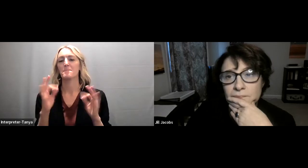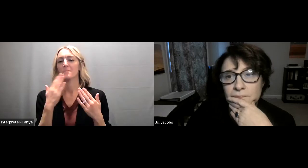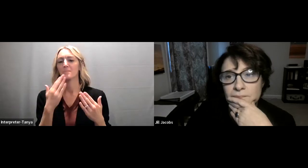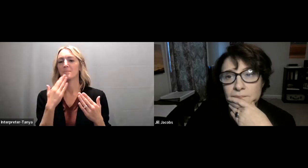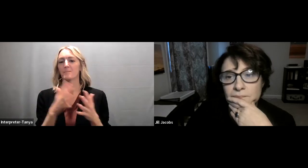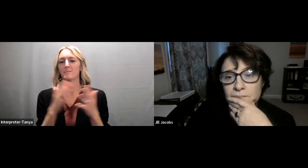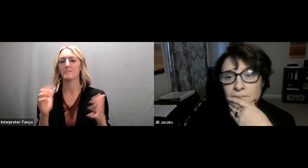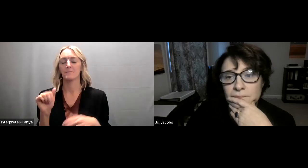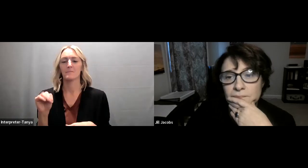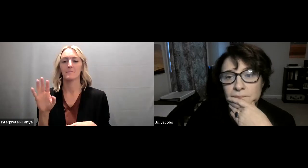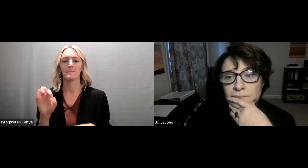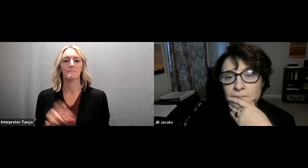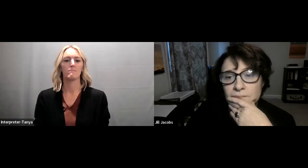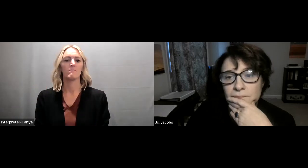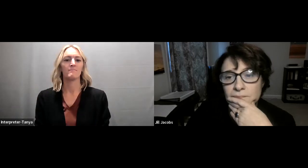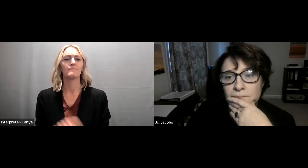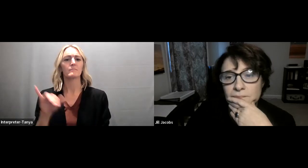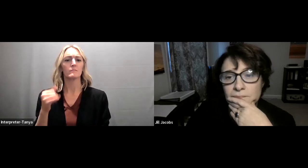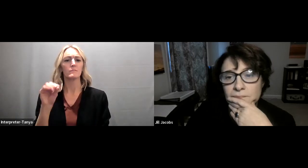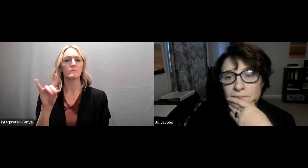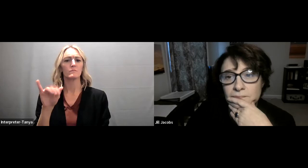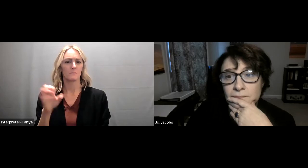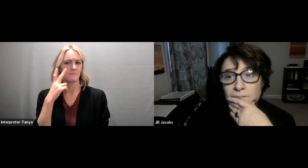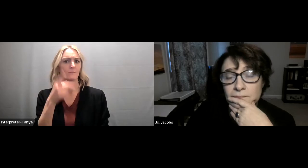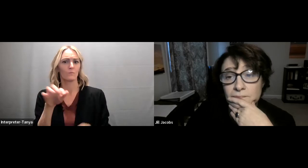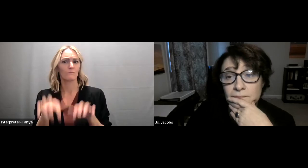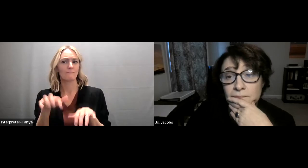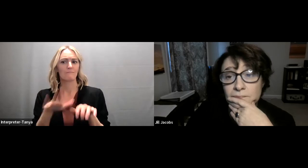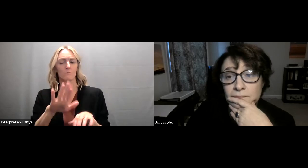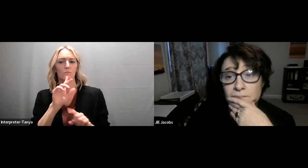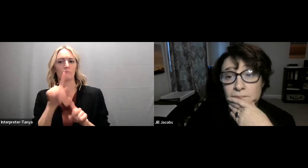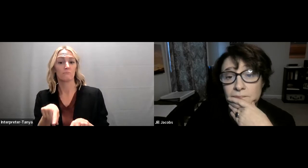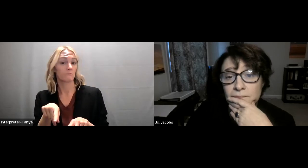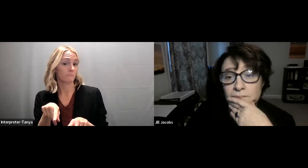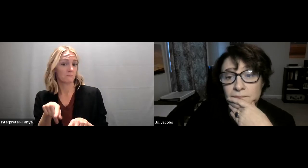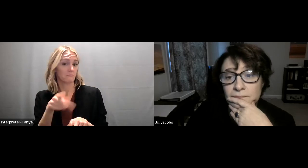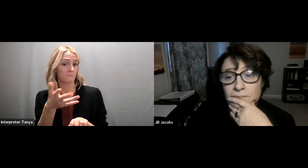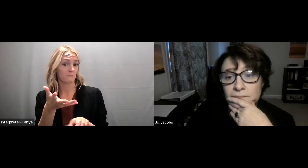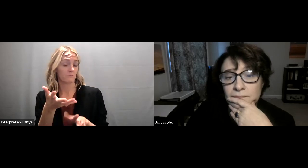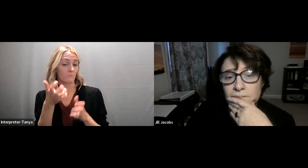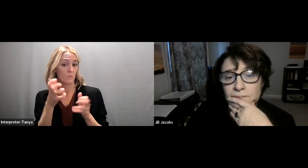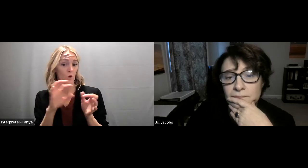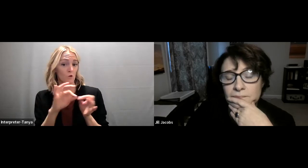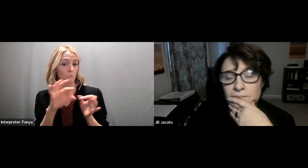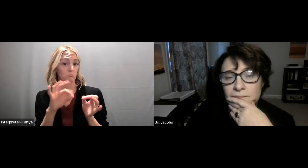Jodie, I see that you are typing an answer to this question. But I didn't know if you wanted the opportunity to answer it out loud?